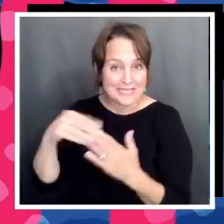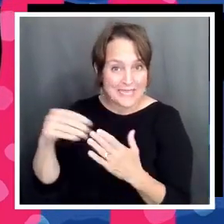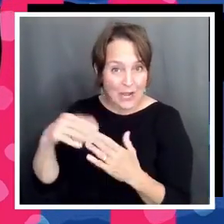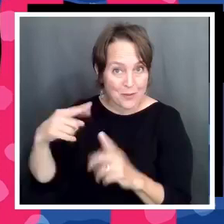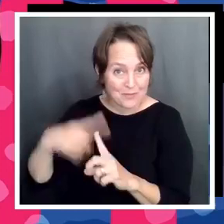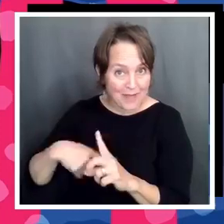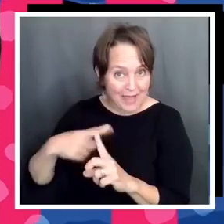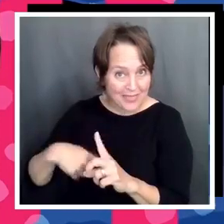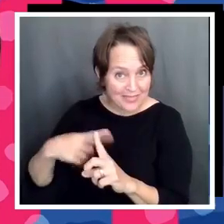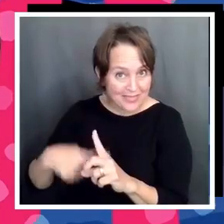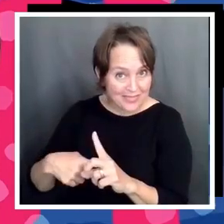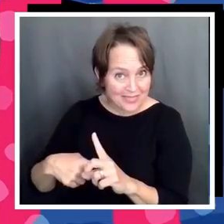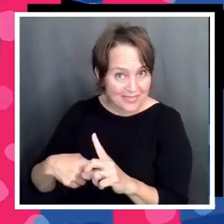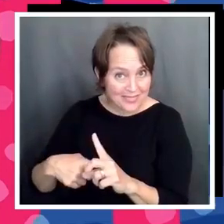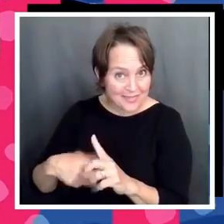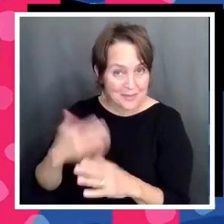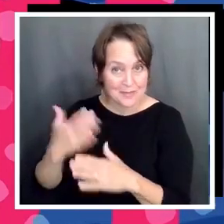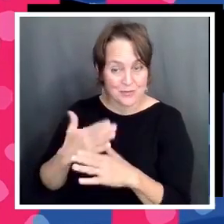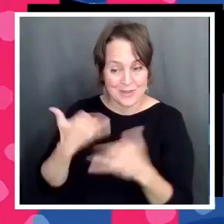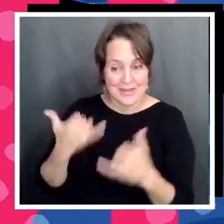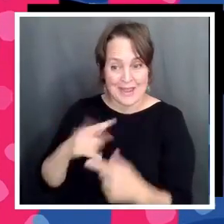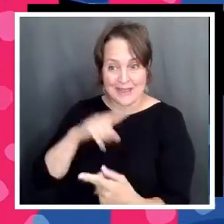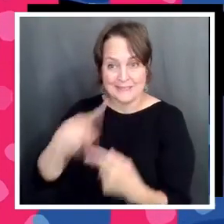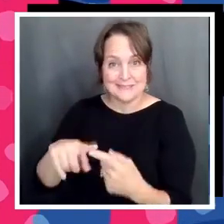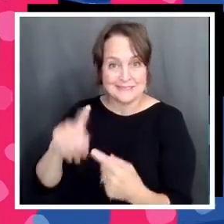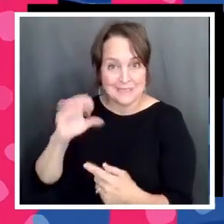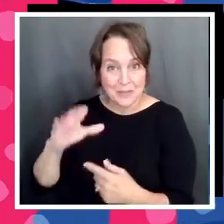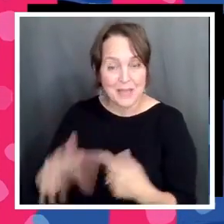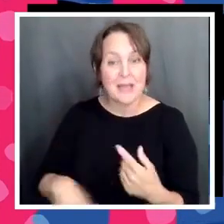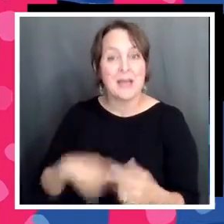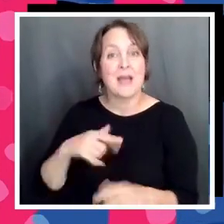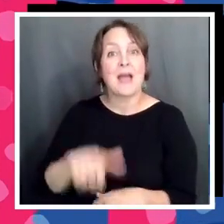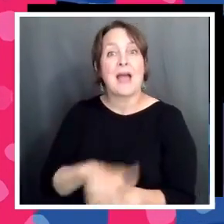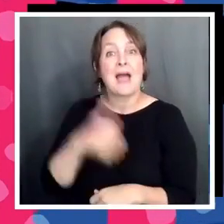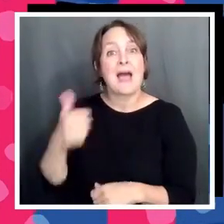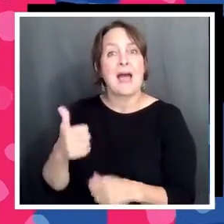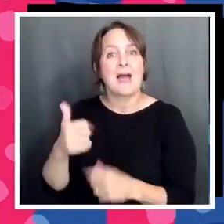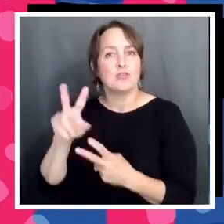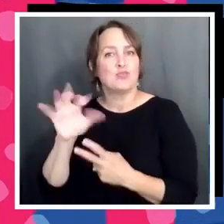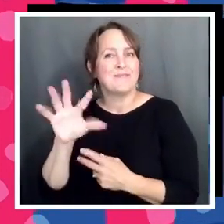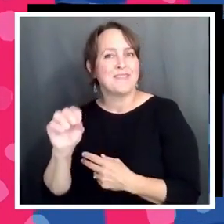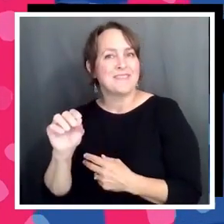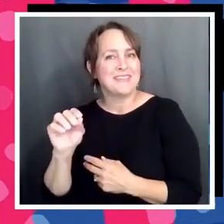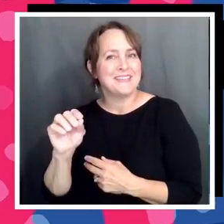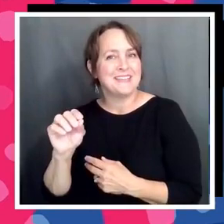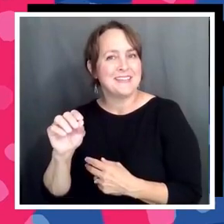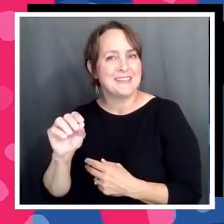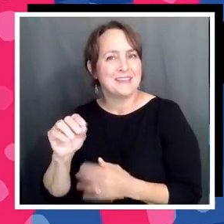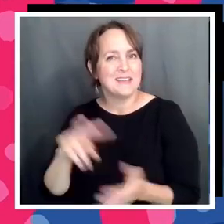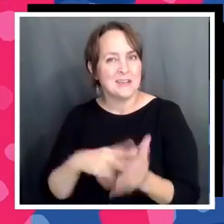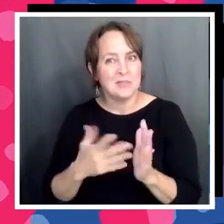IS EIGHT.